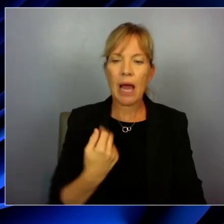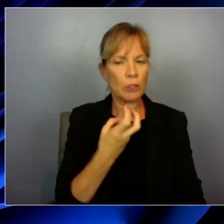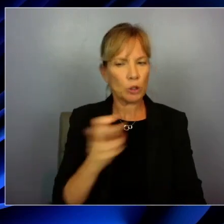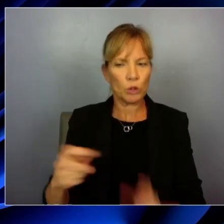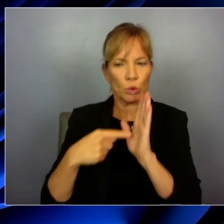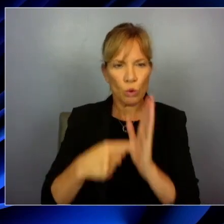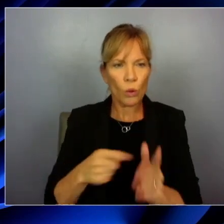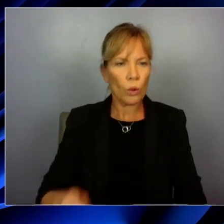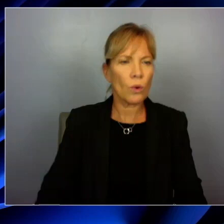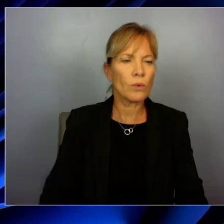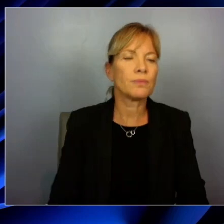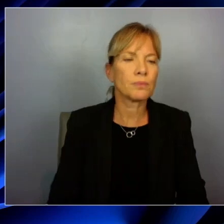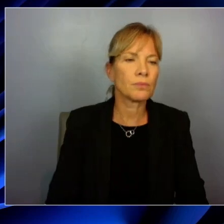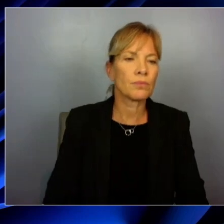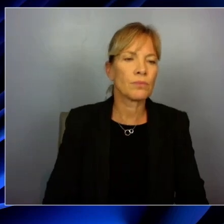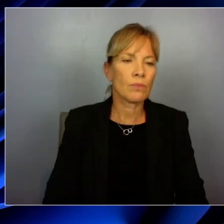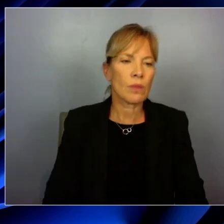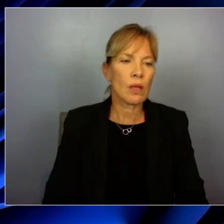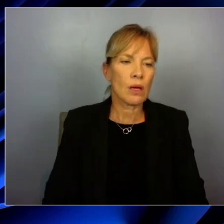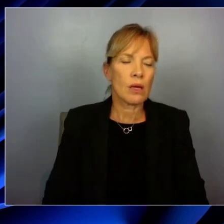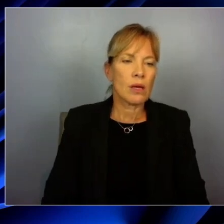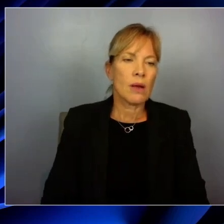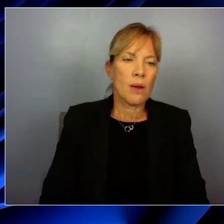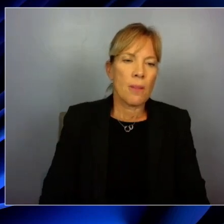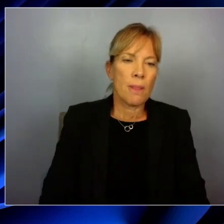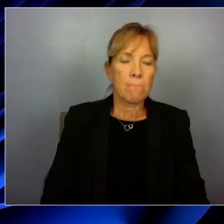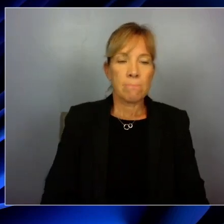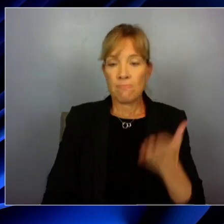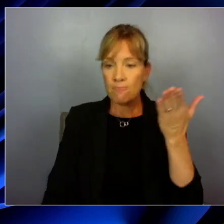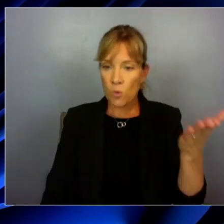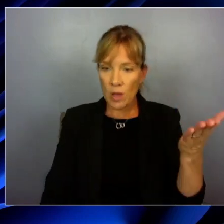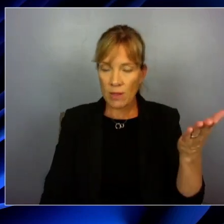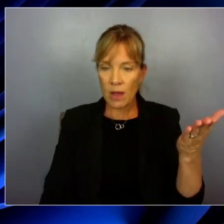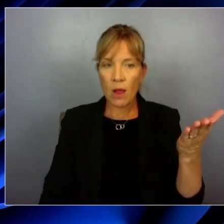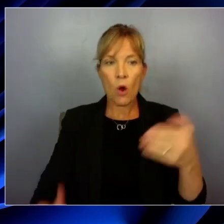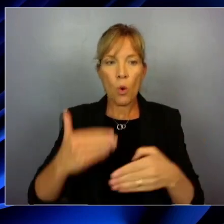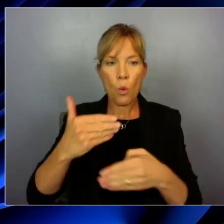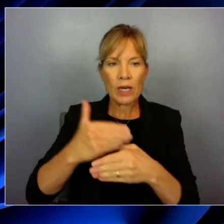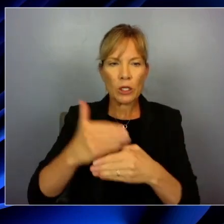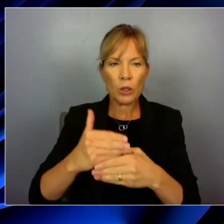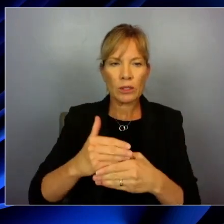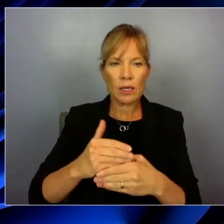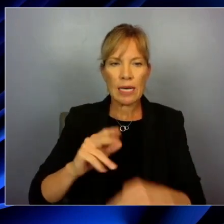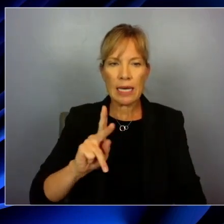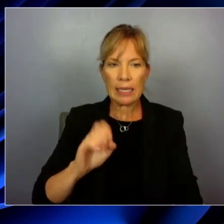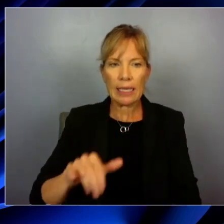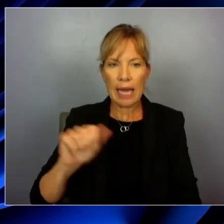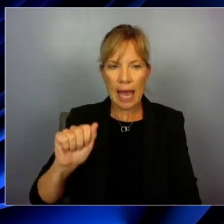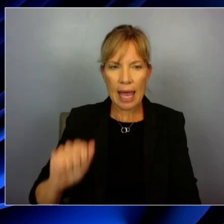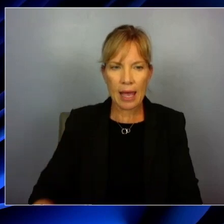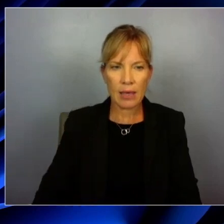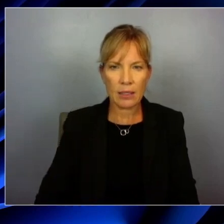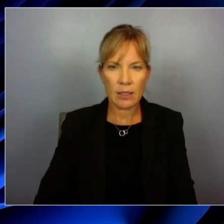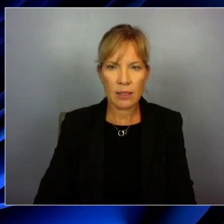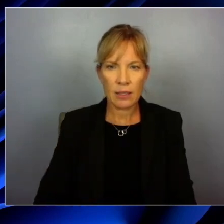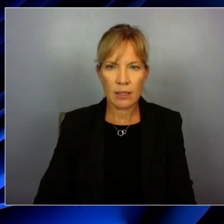Uh, and share this, but right their Windows Key A, let me just get rid of this a moment.